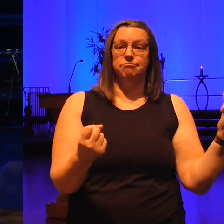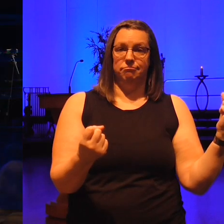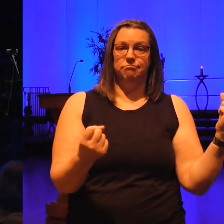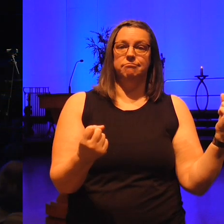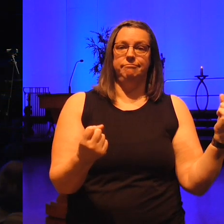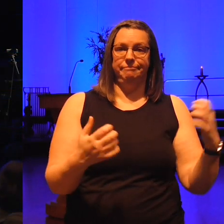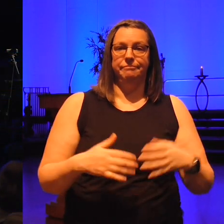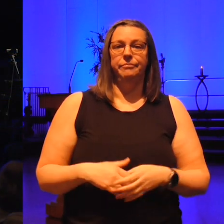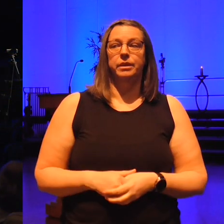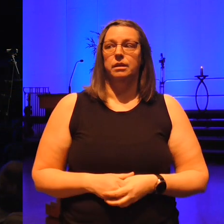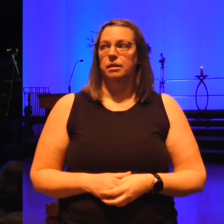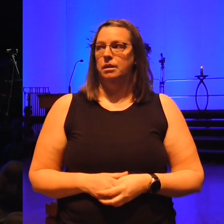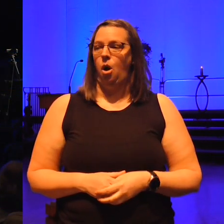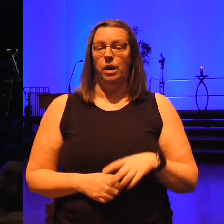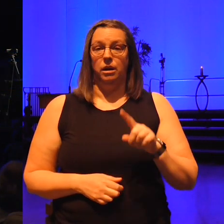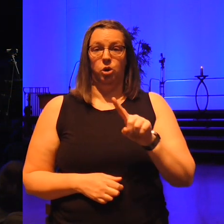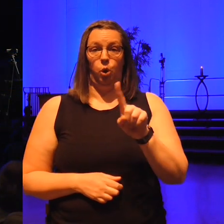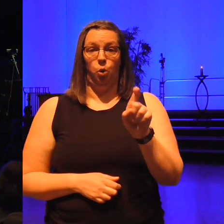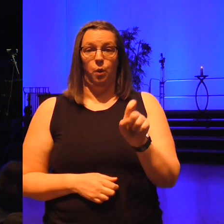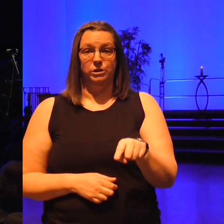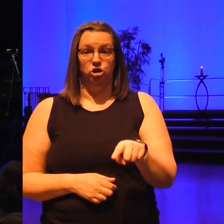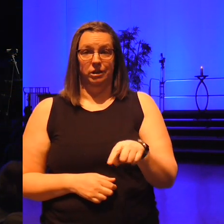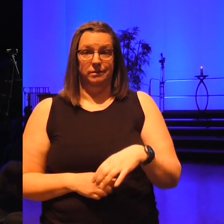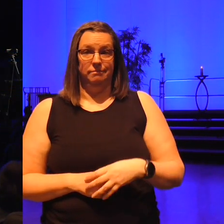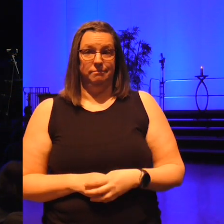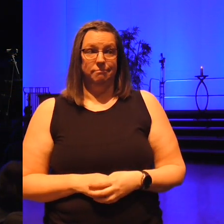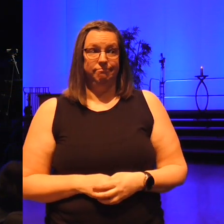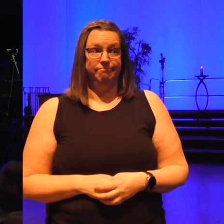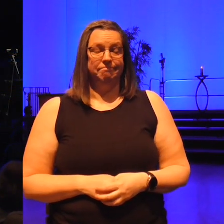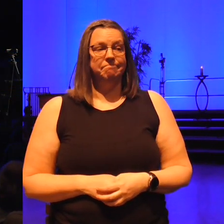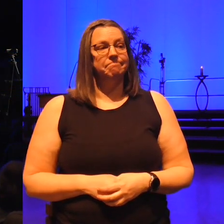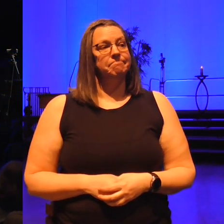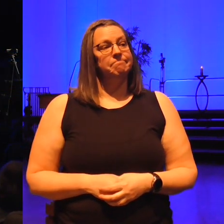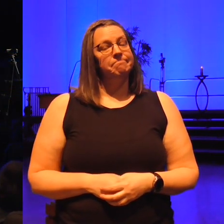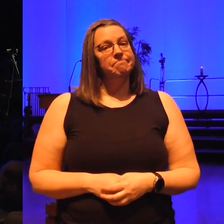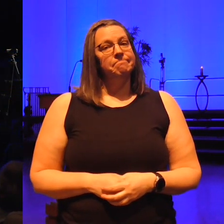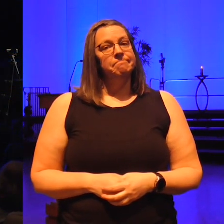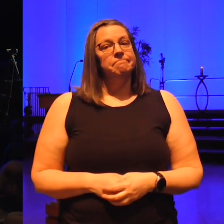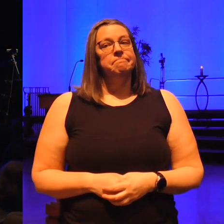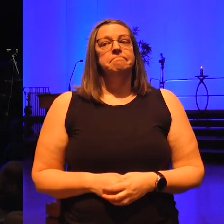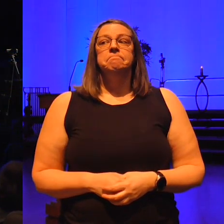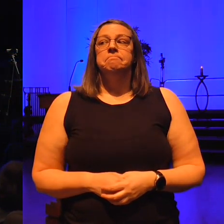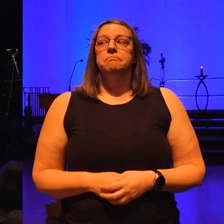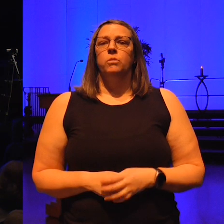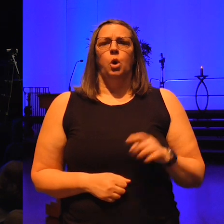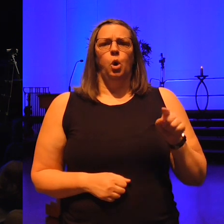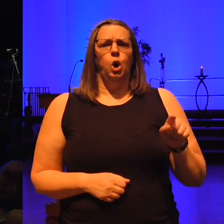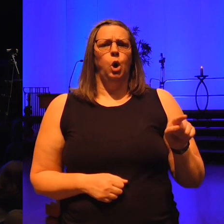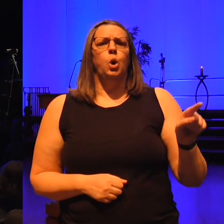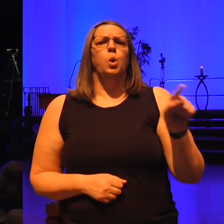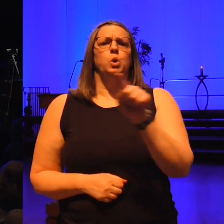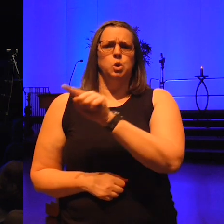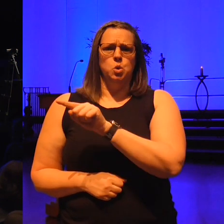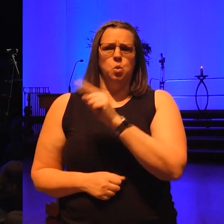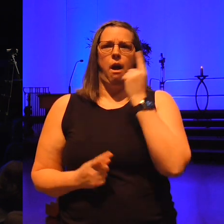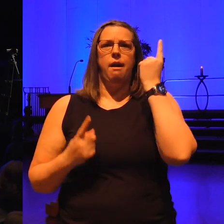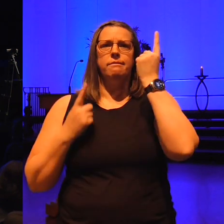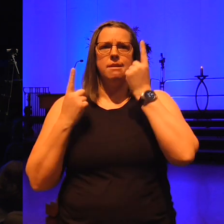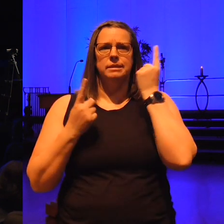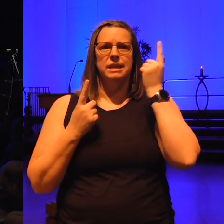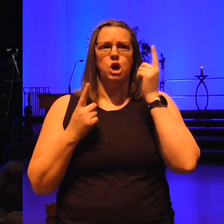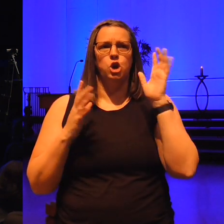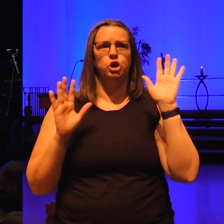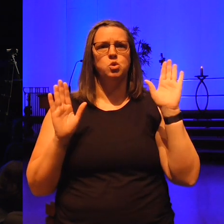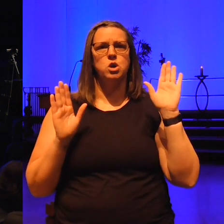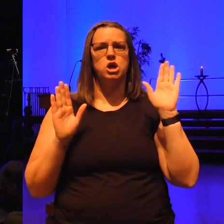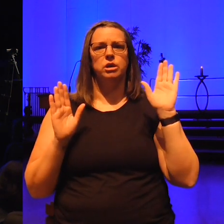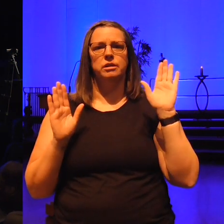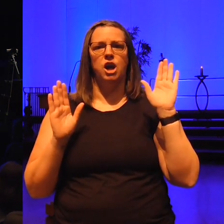question what do you consider your greatest strength in life your greatest skill